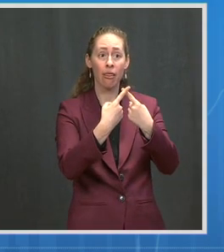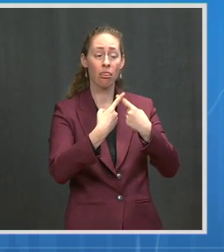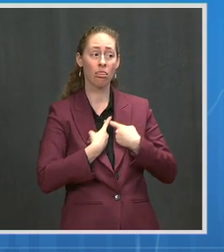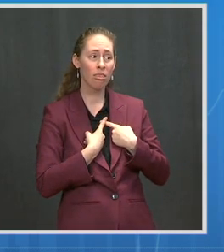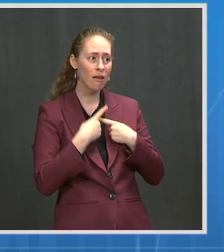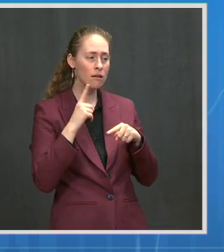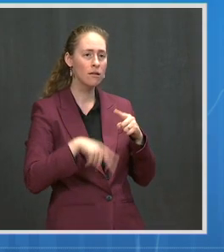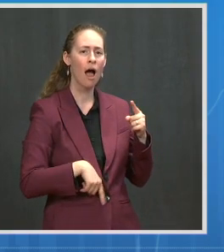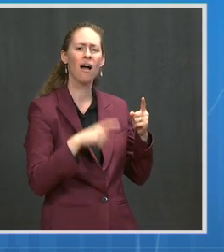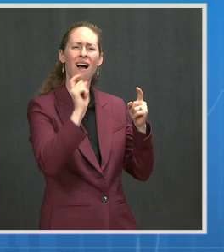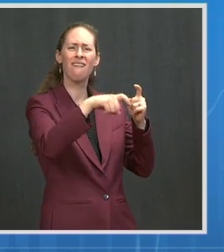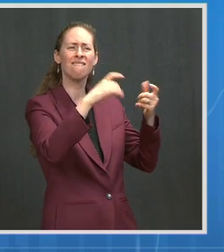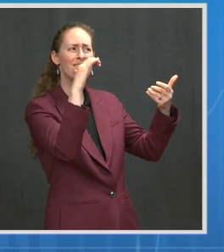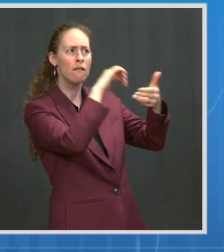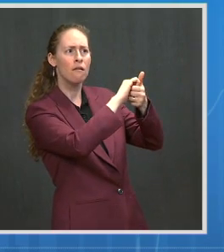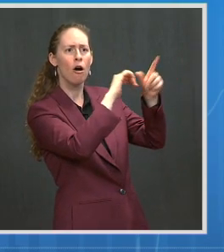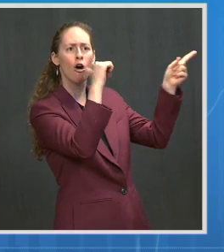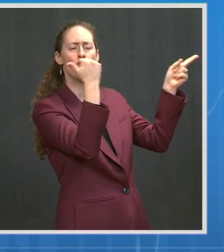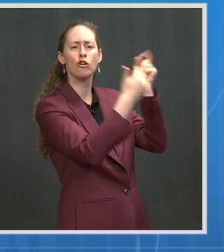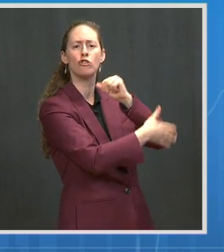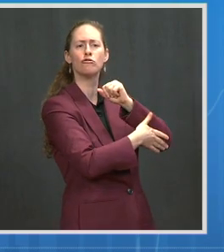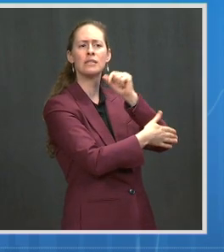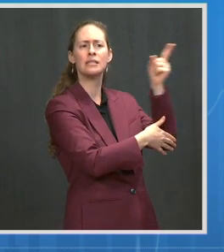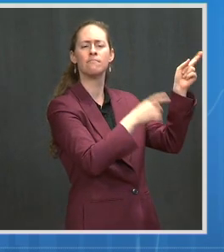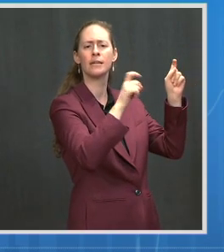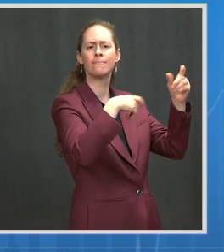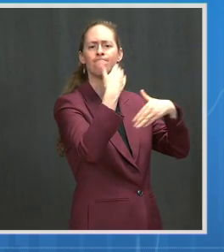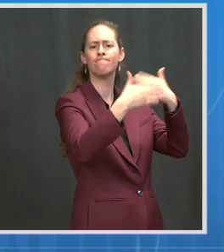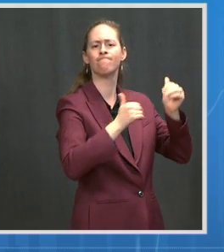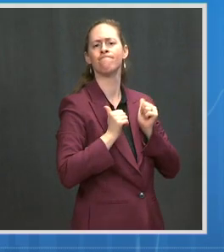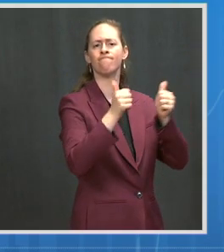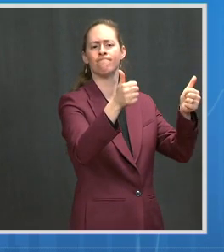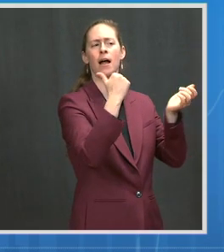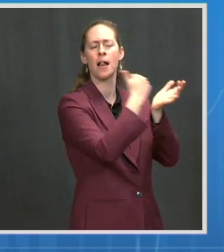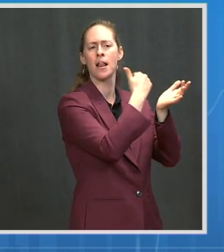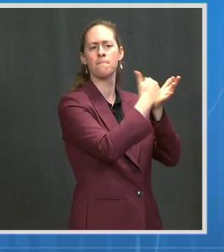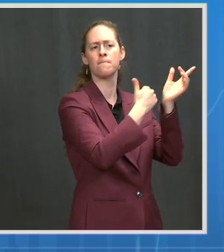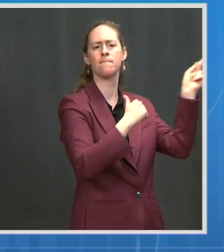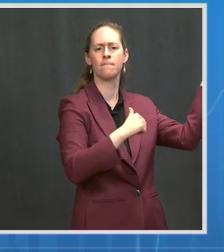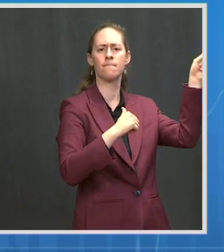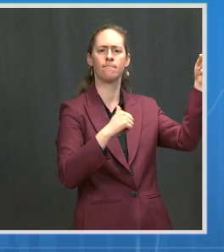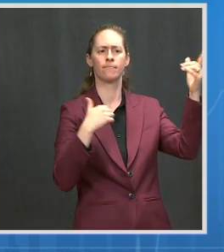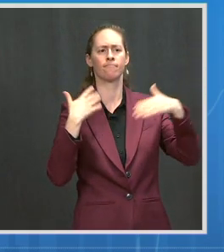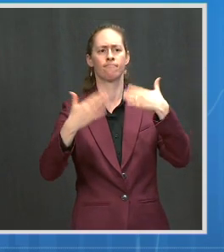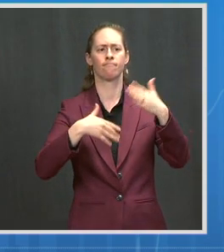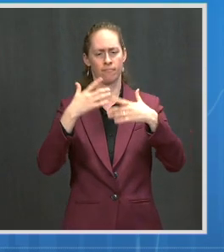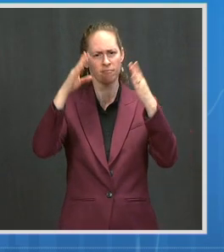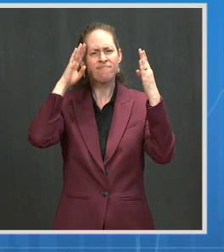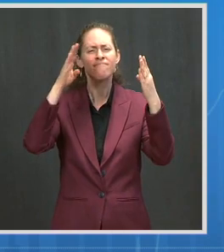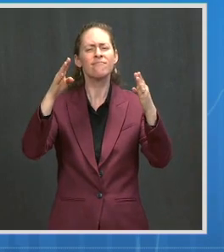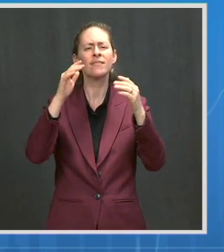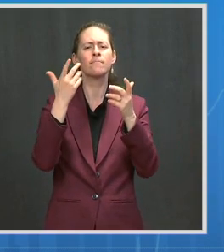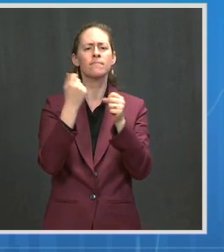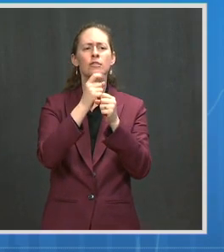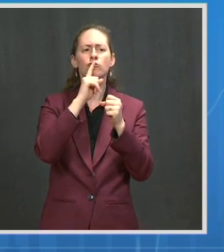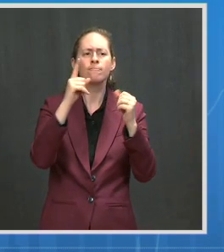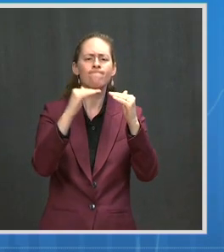We have at the top of that -- the goals -- are going to make sure we're focused on equity, and on science, and how we do these distributions.